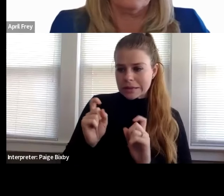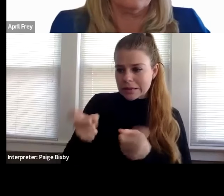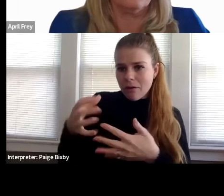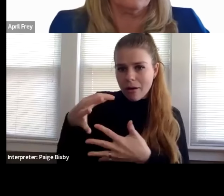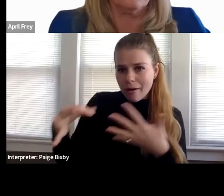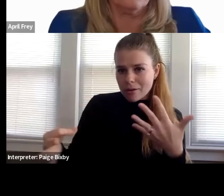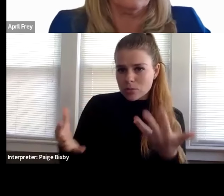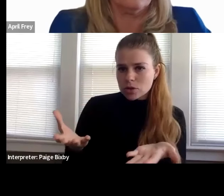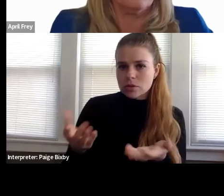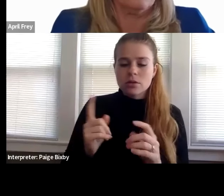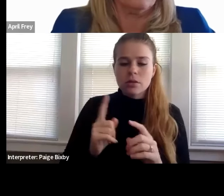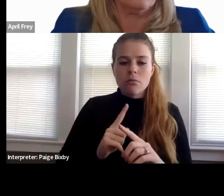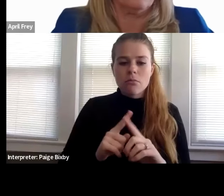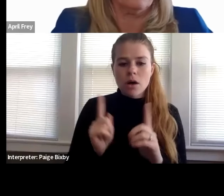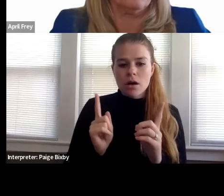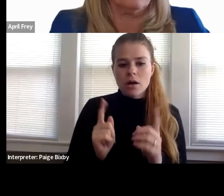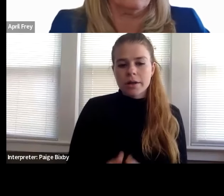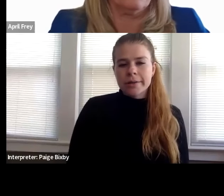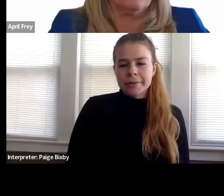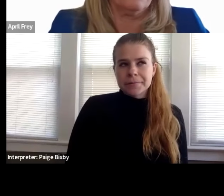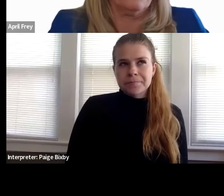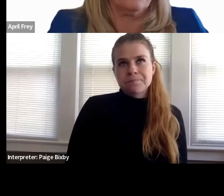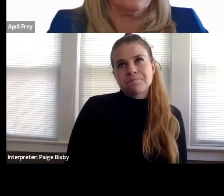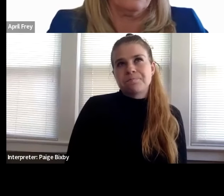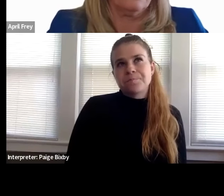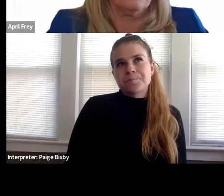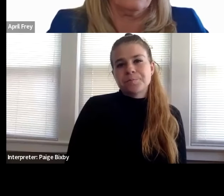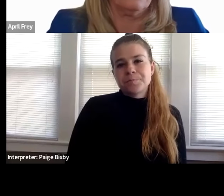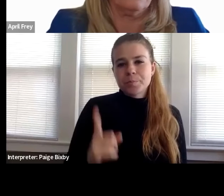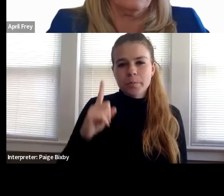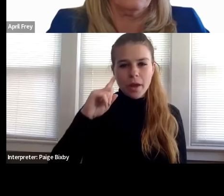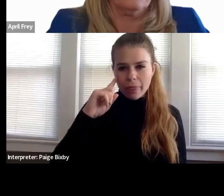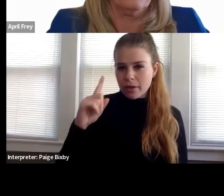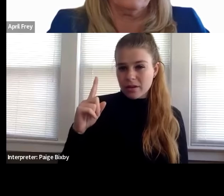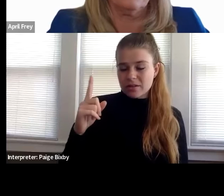But I think we have failed at historically understanding